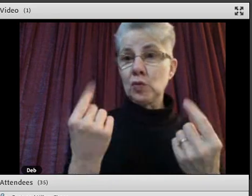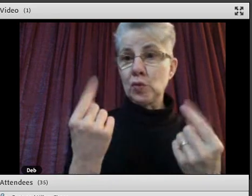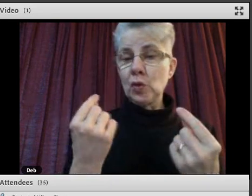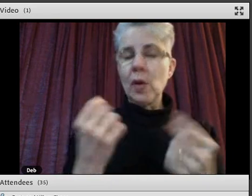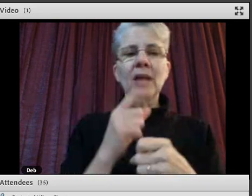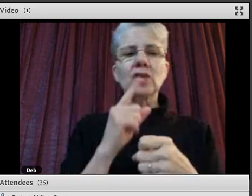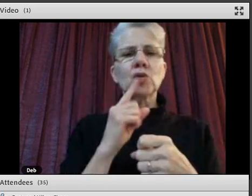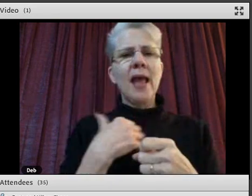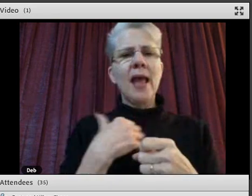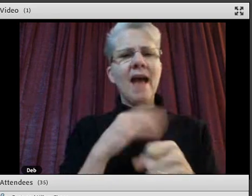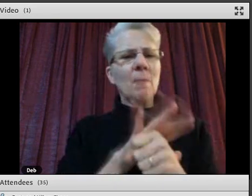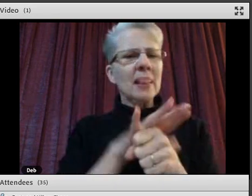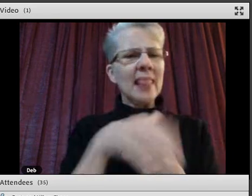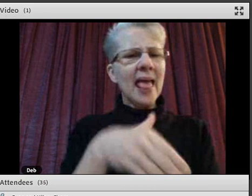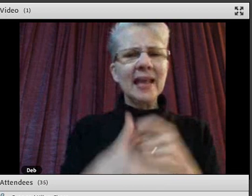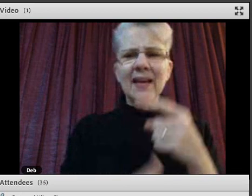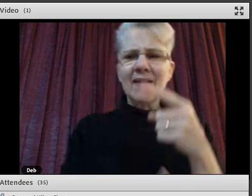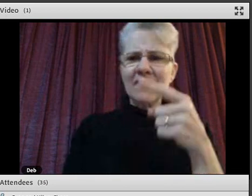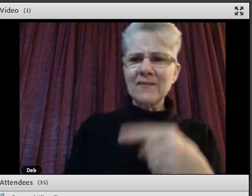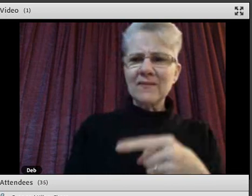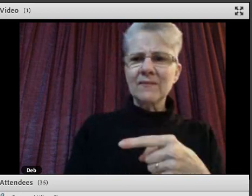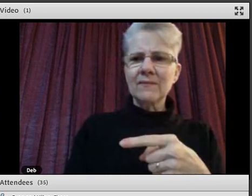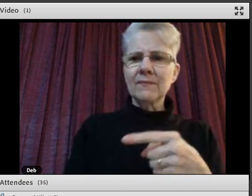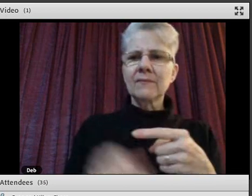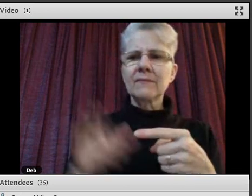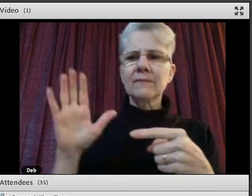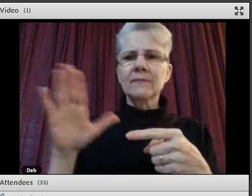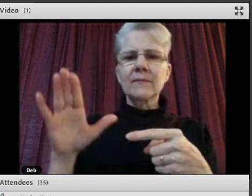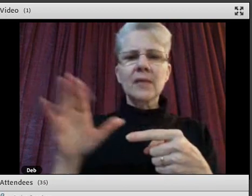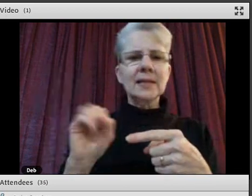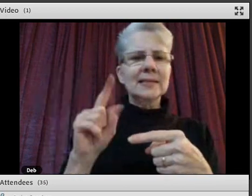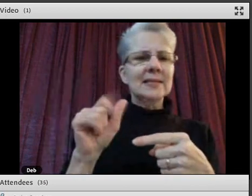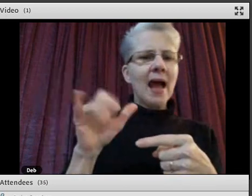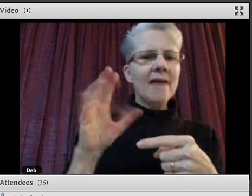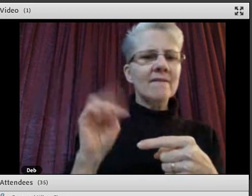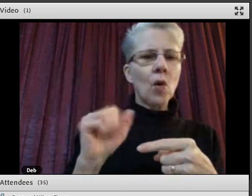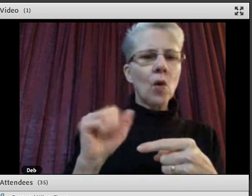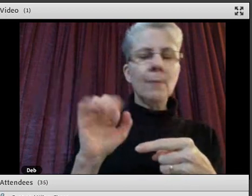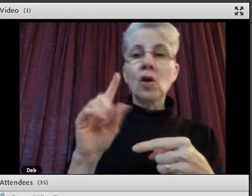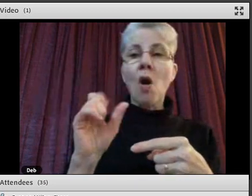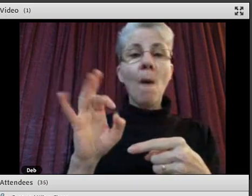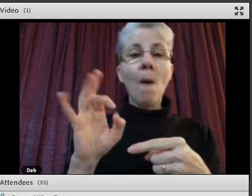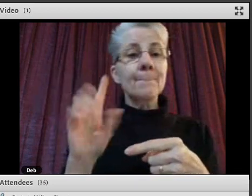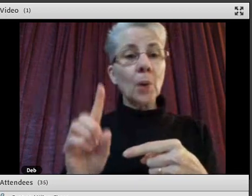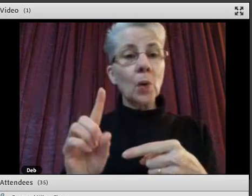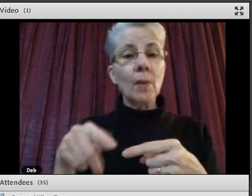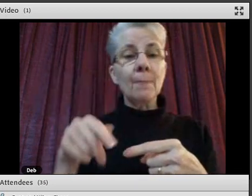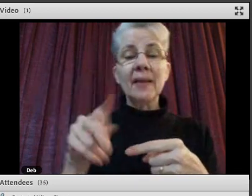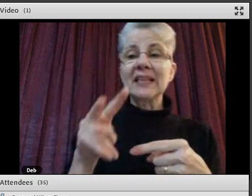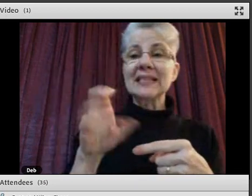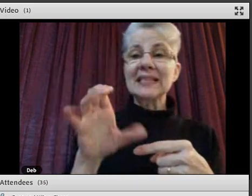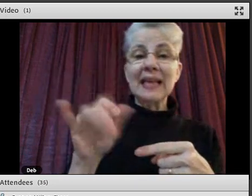You want to make sure you have plenty of Styrofoam, cardboard, PVC pipes, scrap wood, plastic bottles, and paper towel rolls.